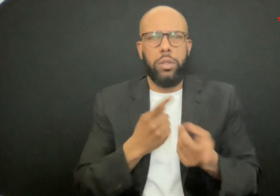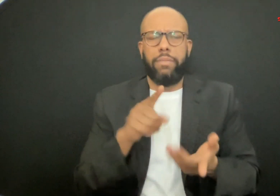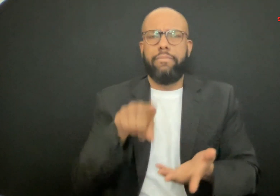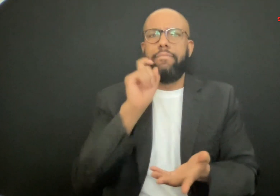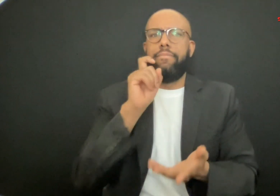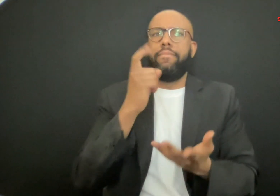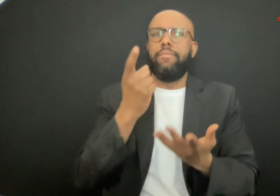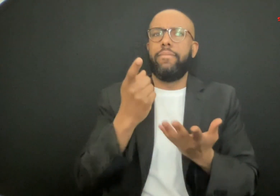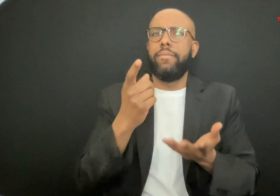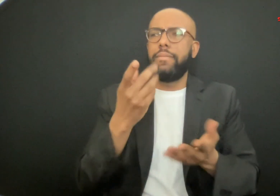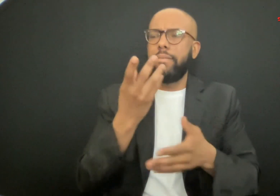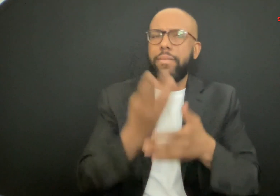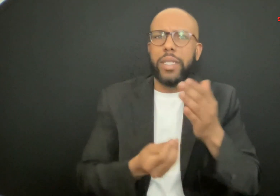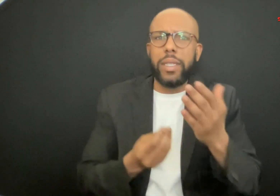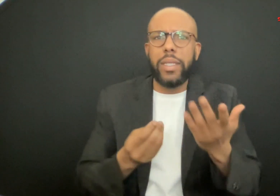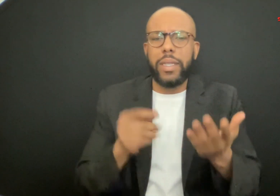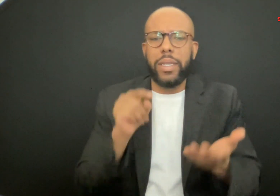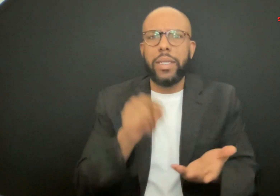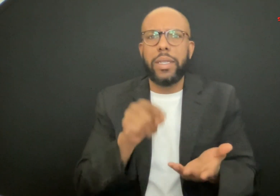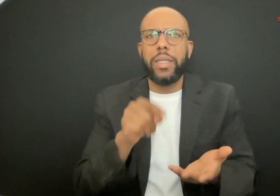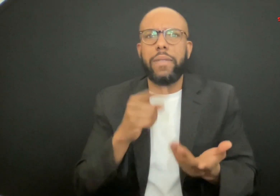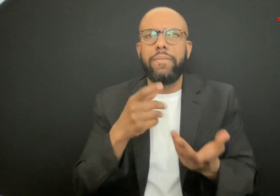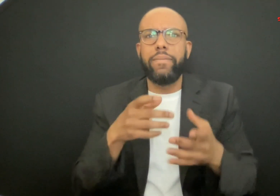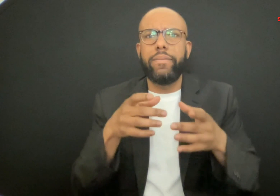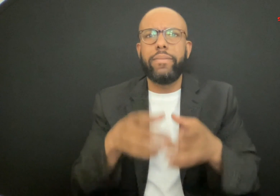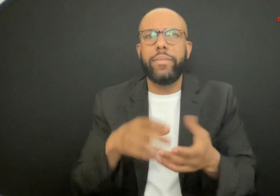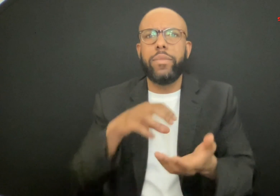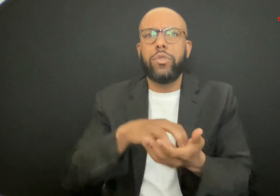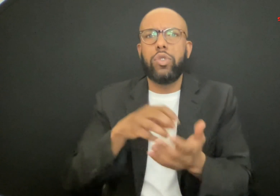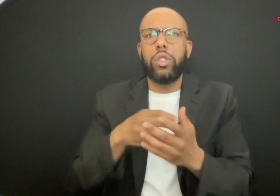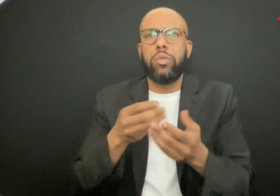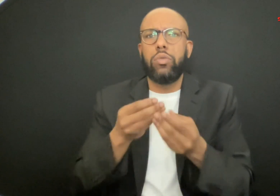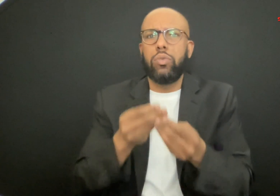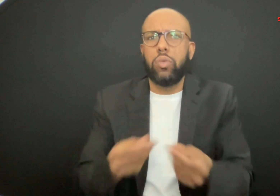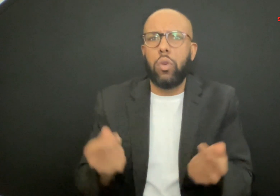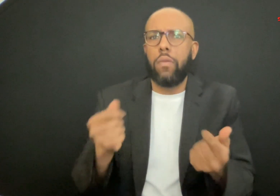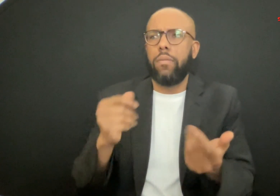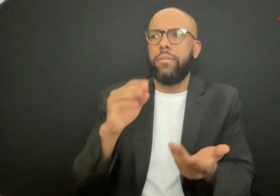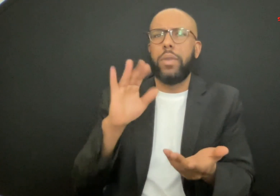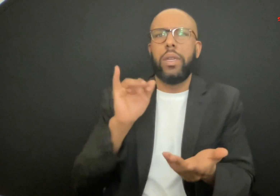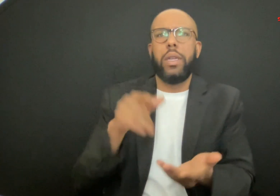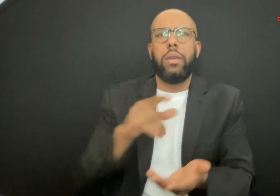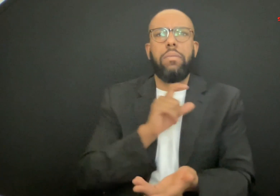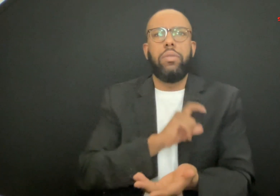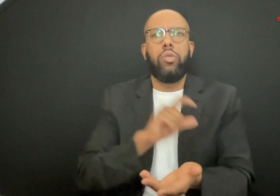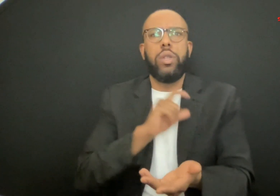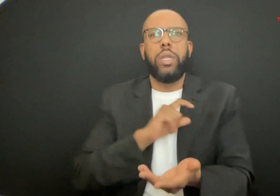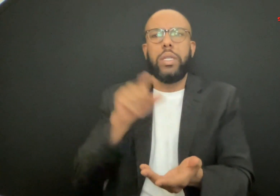first a mystery of missing munchies was solved by police in Michigan